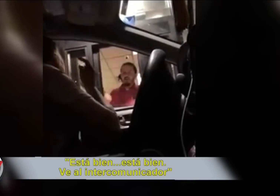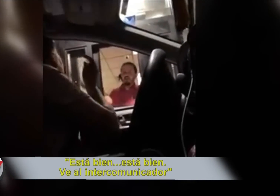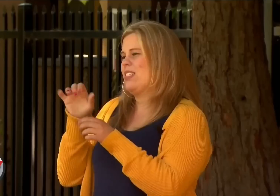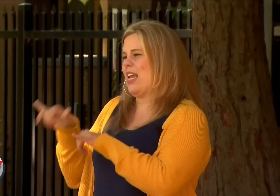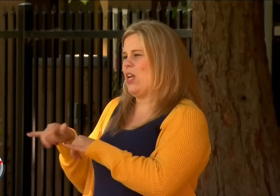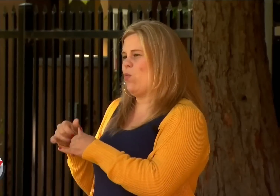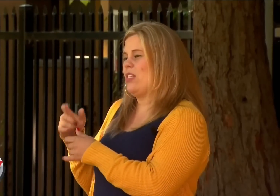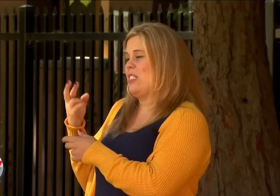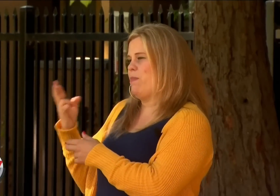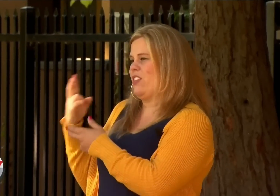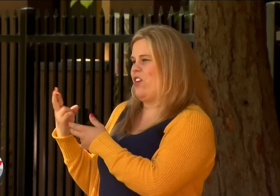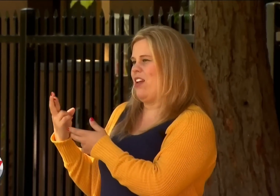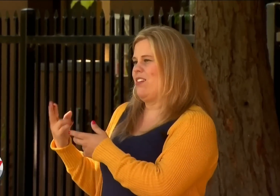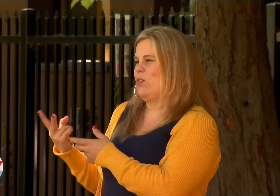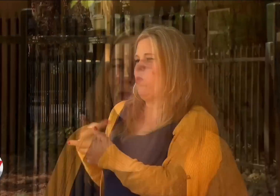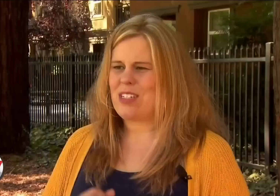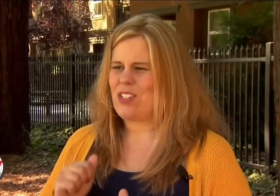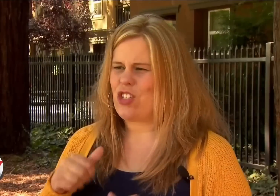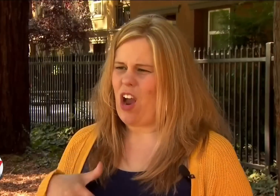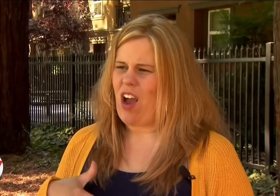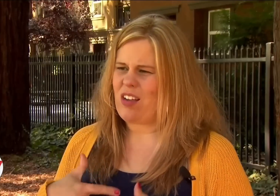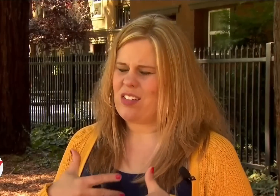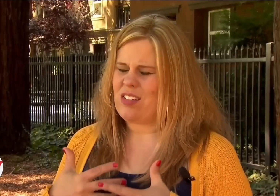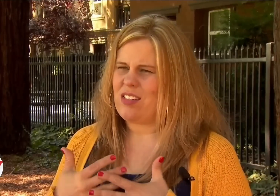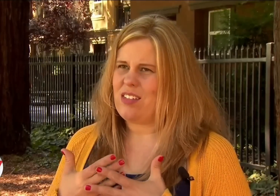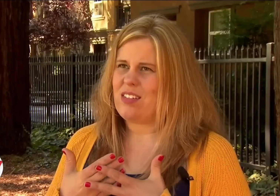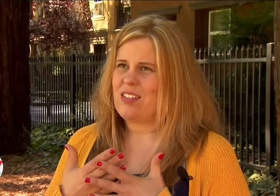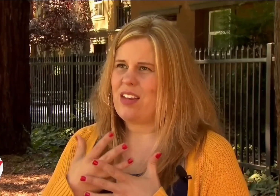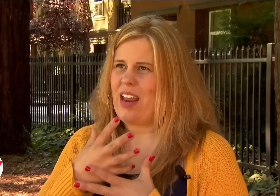SERVICIO, CUANDO LA COMUNICACIÓN SE SALIÓ DE CONTROL SU HIJO GRABÓ TODO CON SU CELULAR.